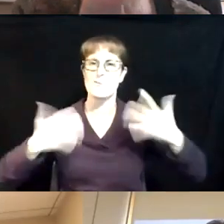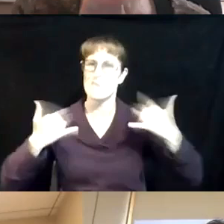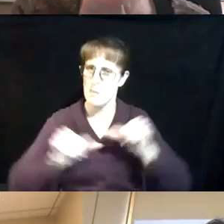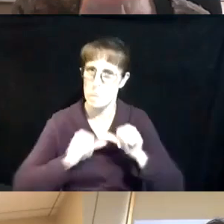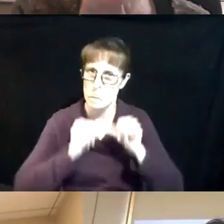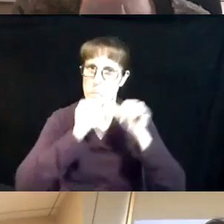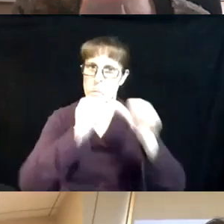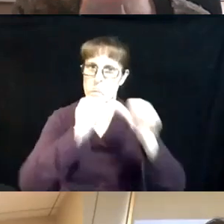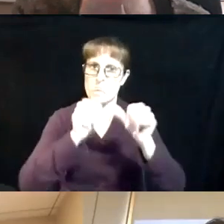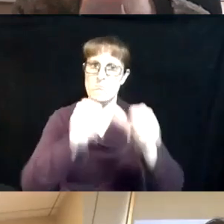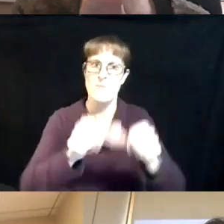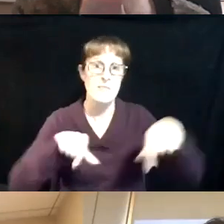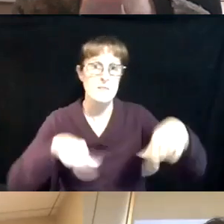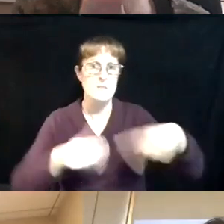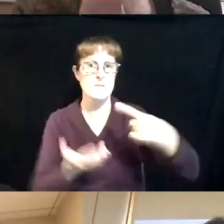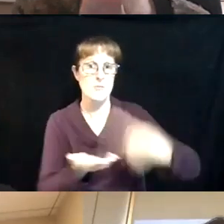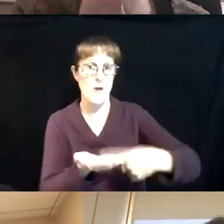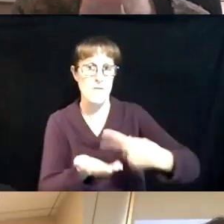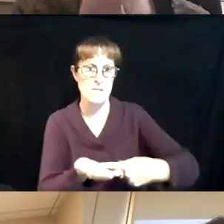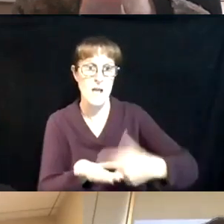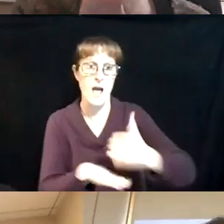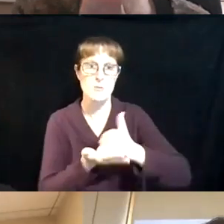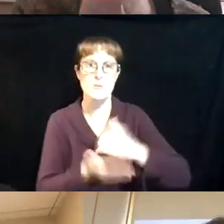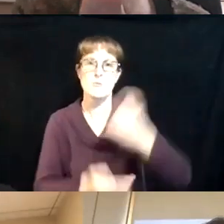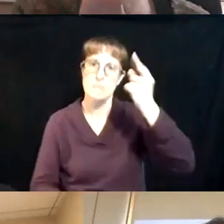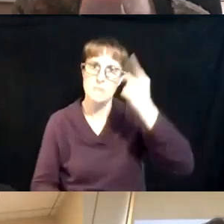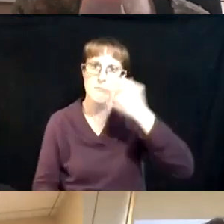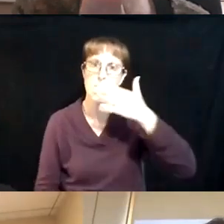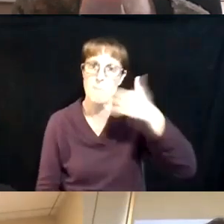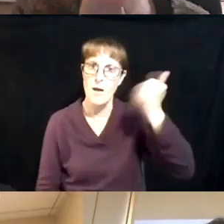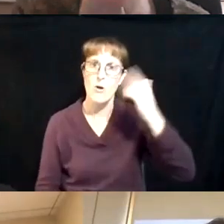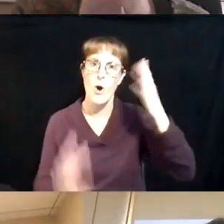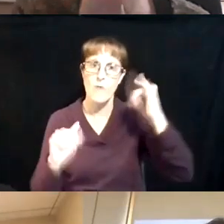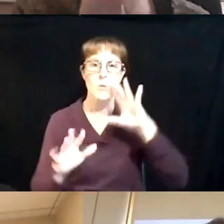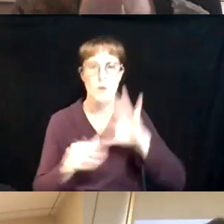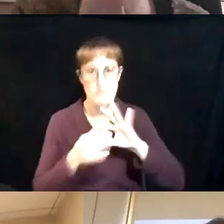and hopefully we'll all stay engaged. Thank you.